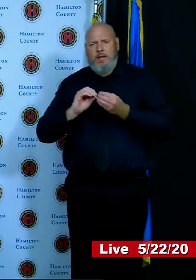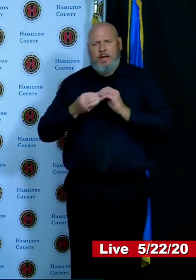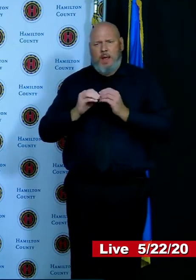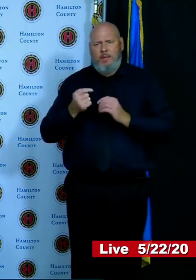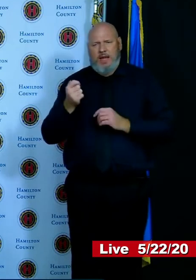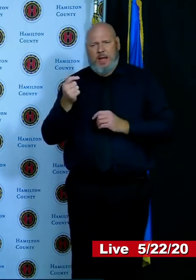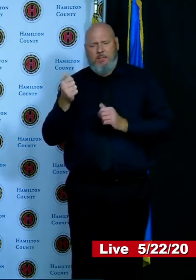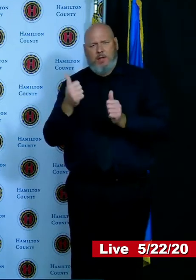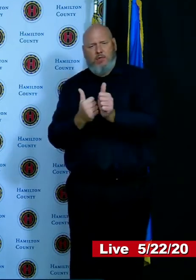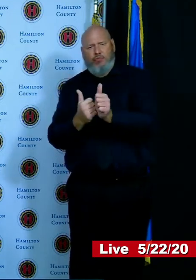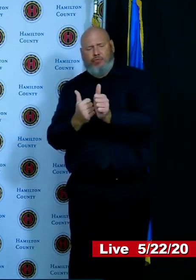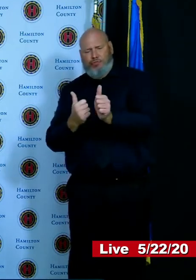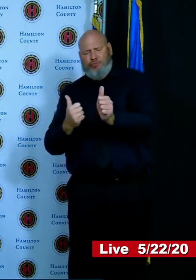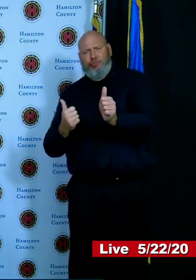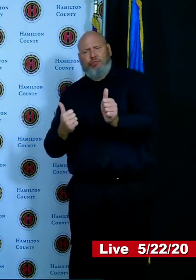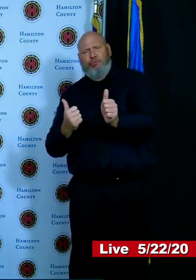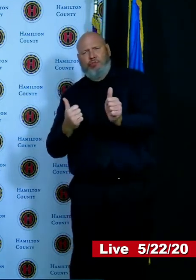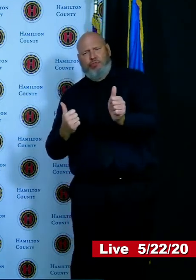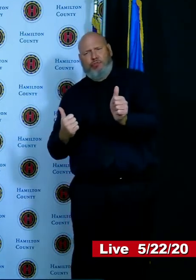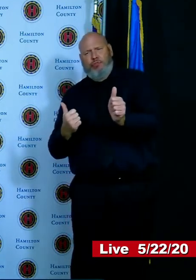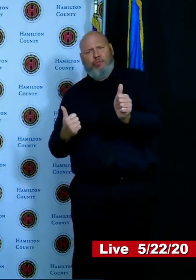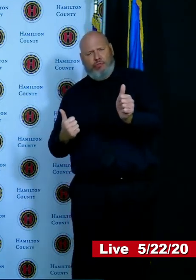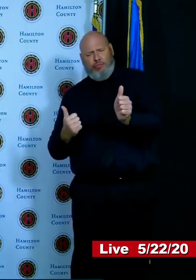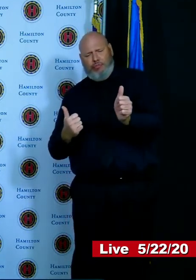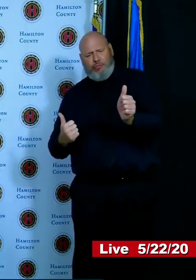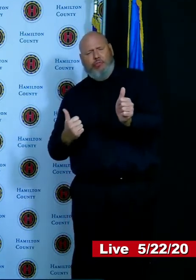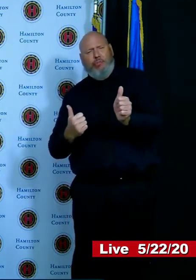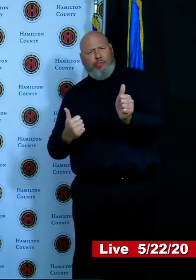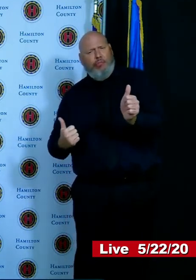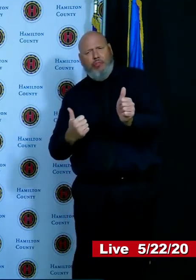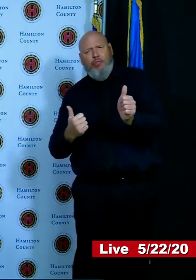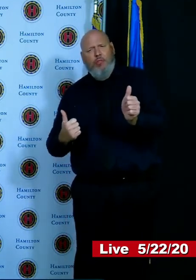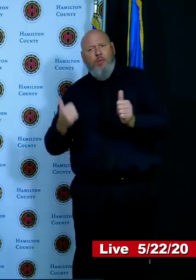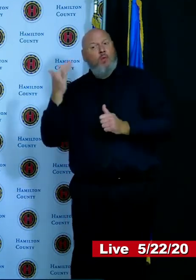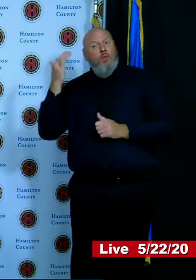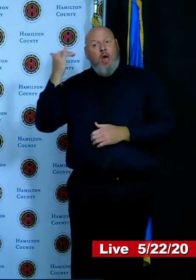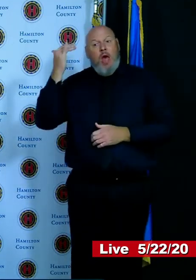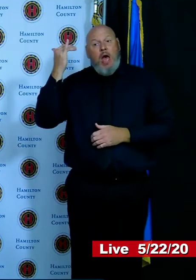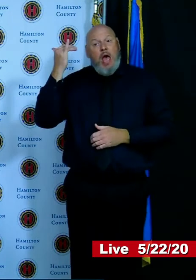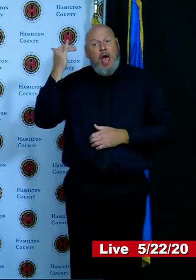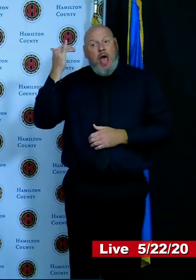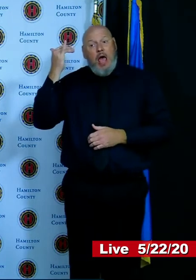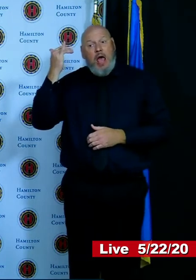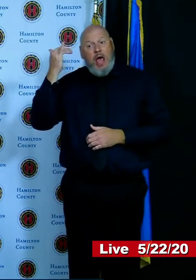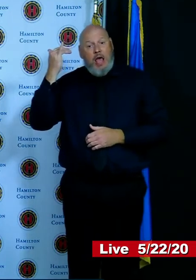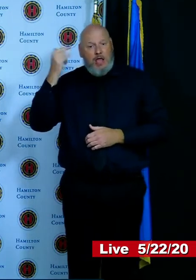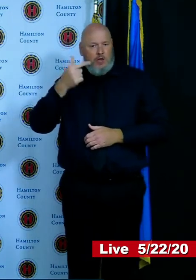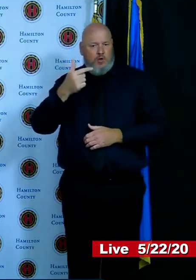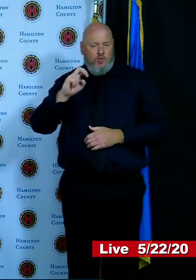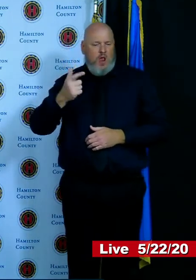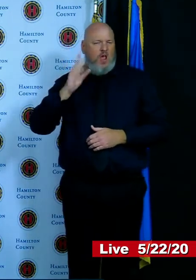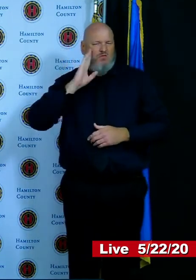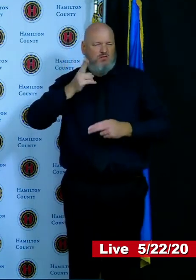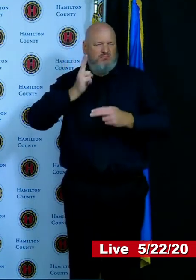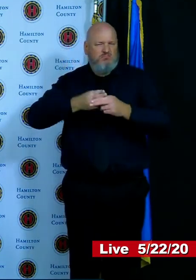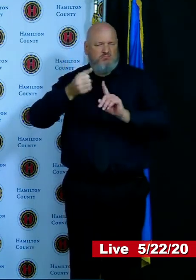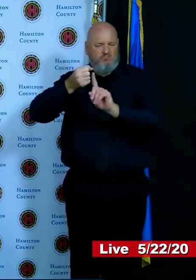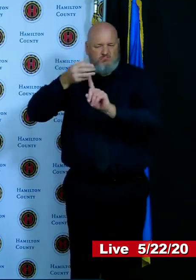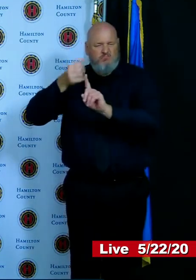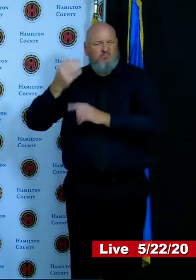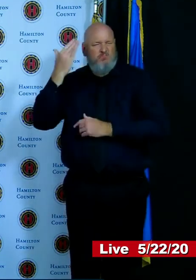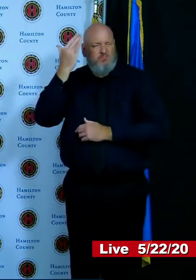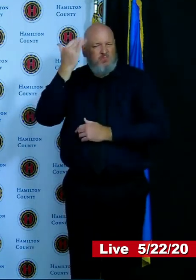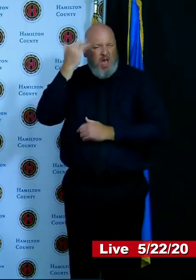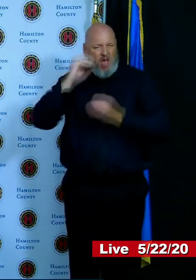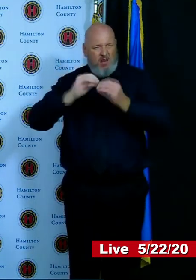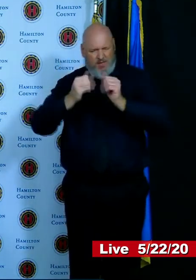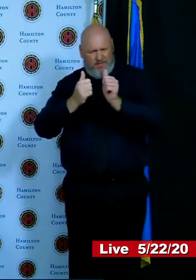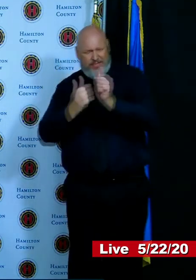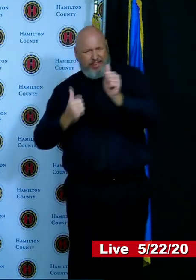indicators and so these are snapshots in time but clearly you can get trends from